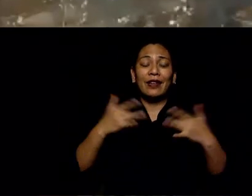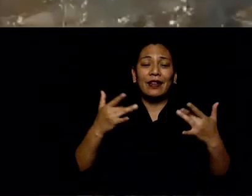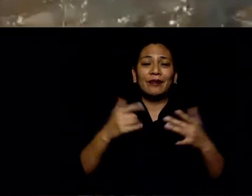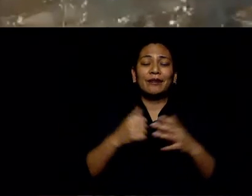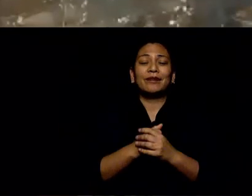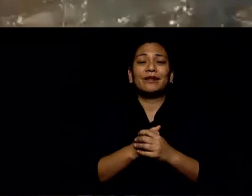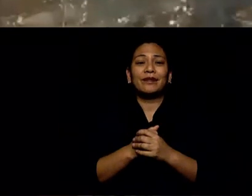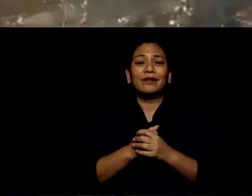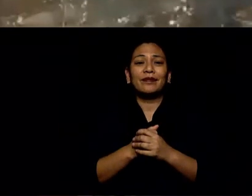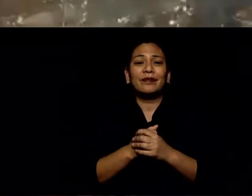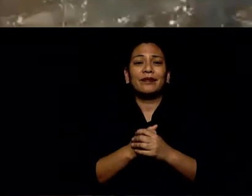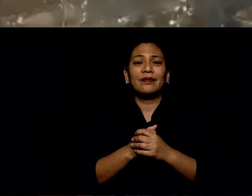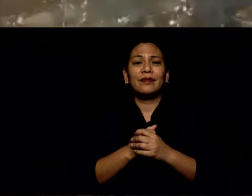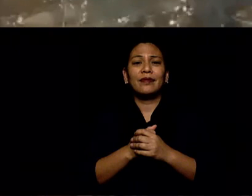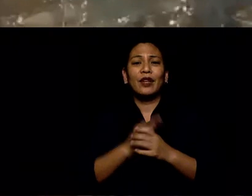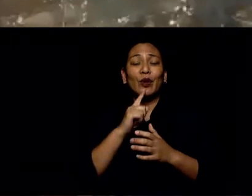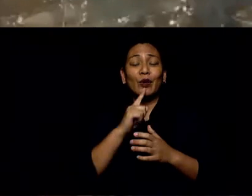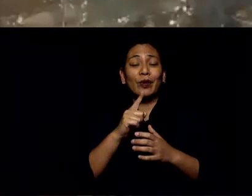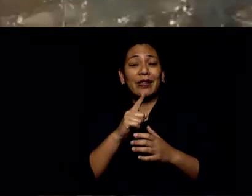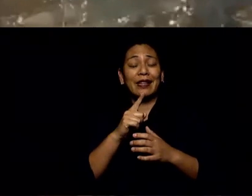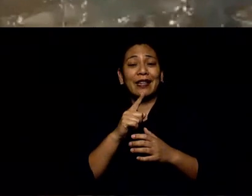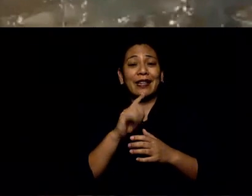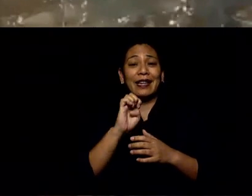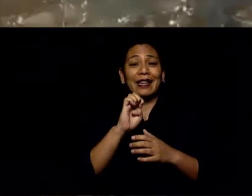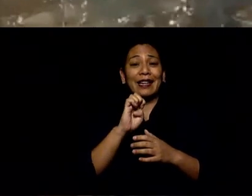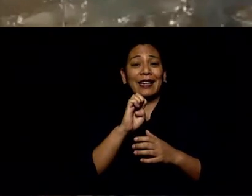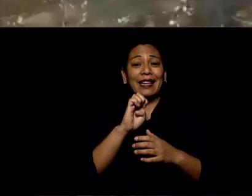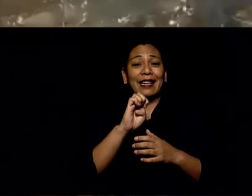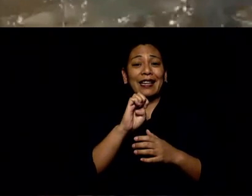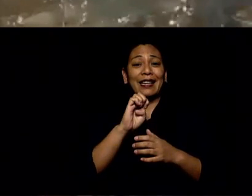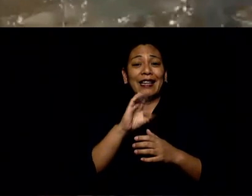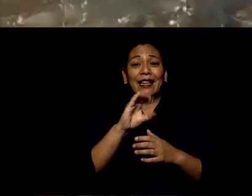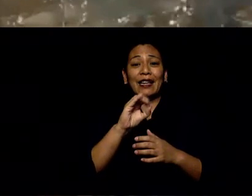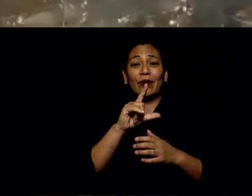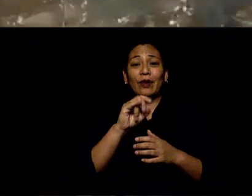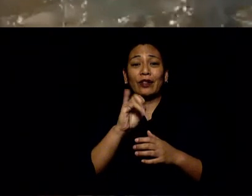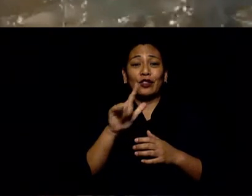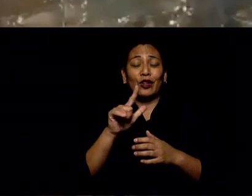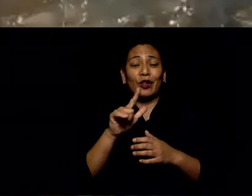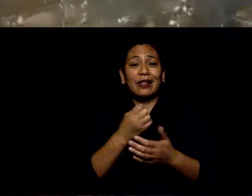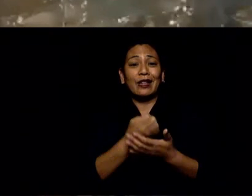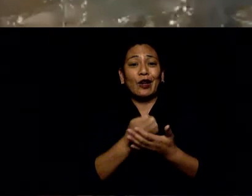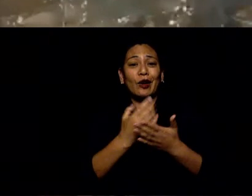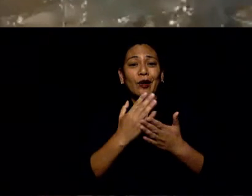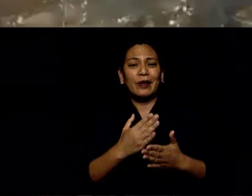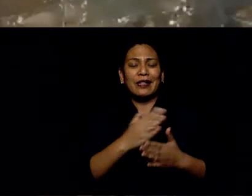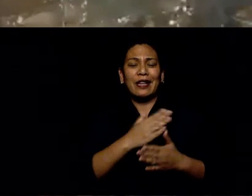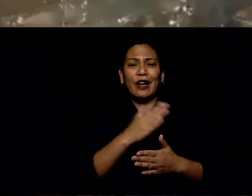I would never have become an ecological Economist, if I hadn't thought the planet was in such dire straights.